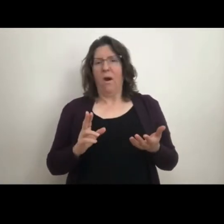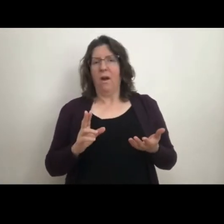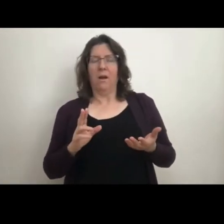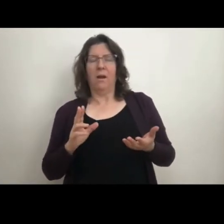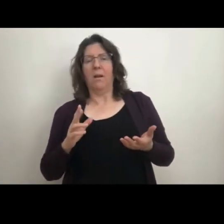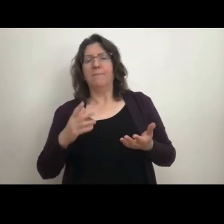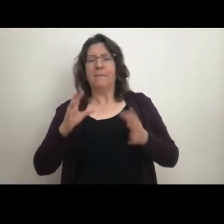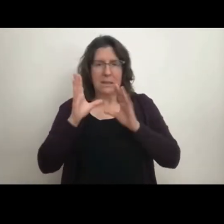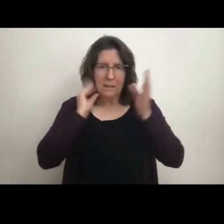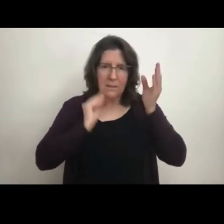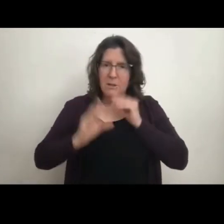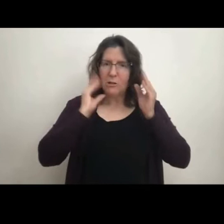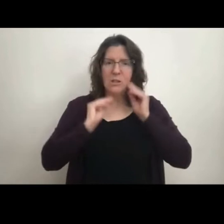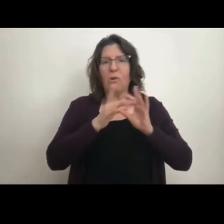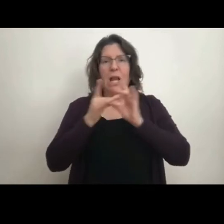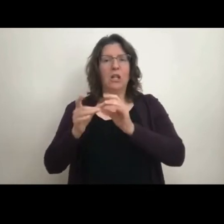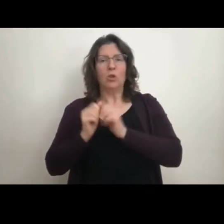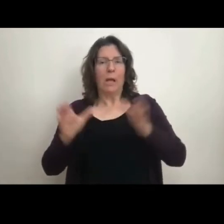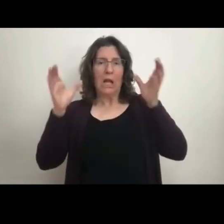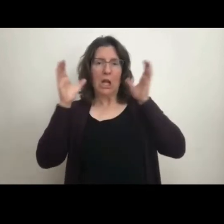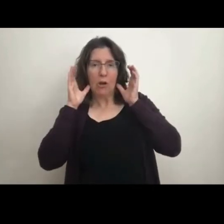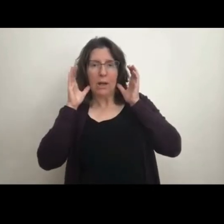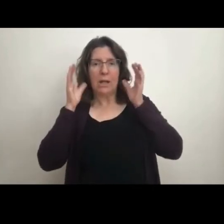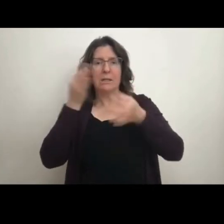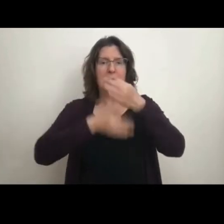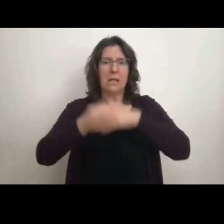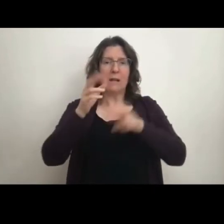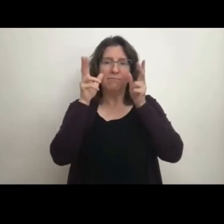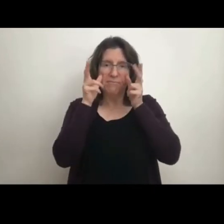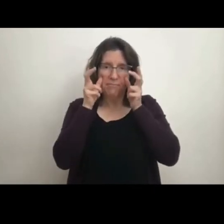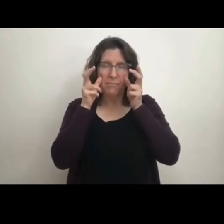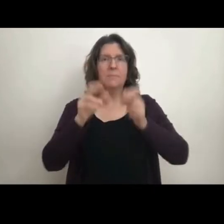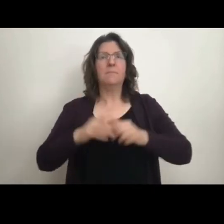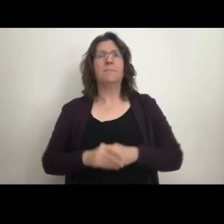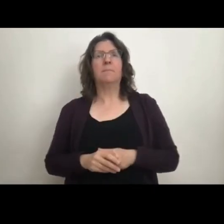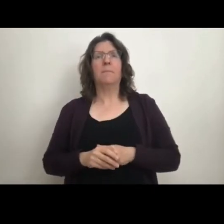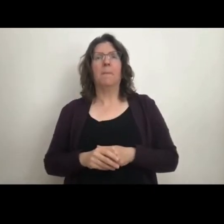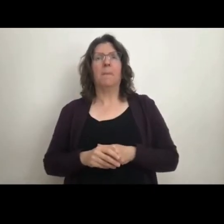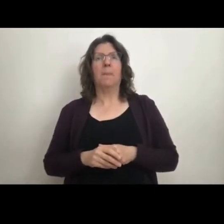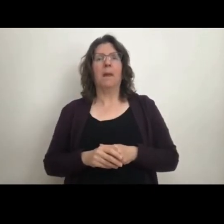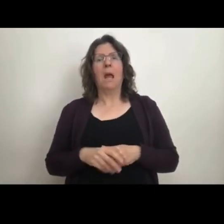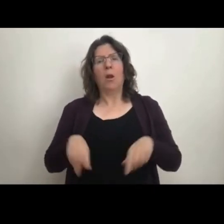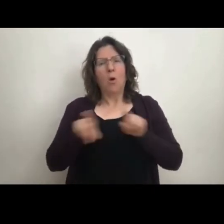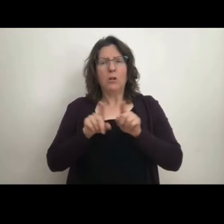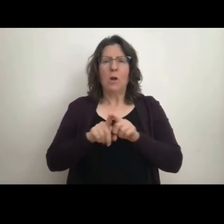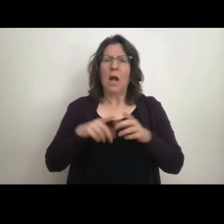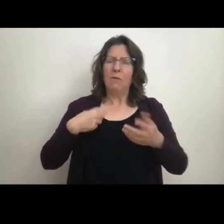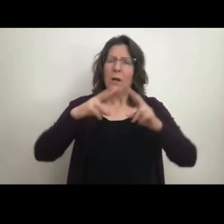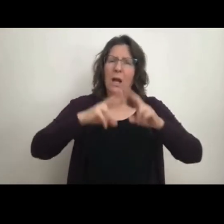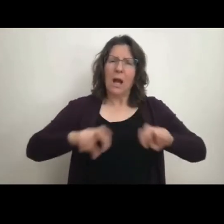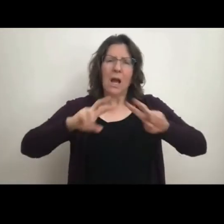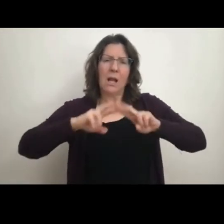We discussed their experiences around communication through hearing versus seeing.